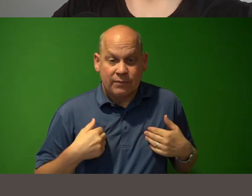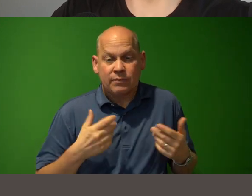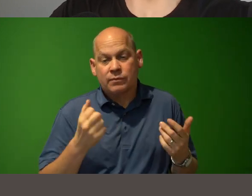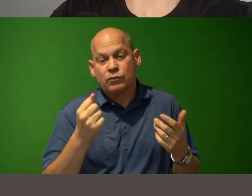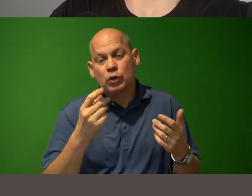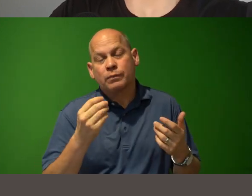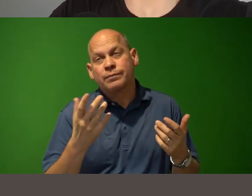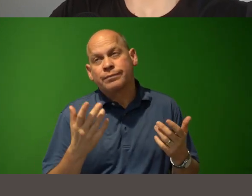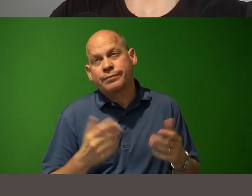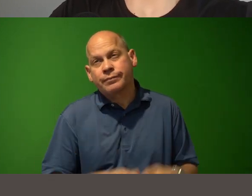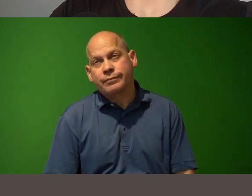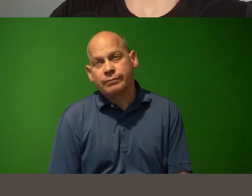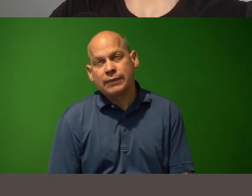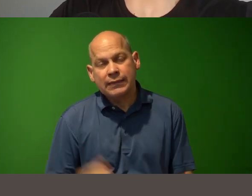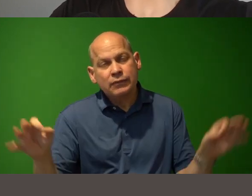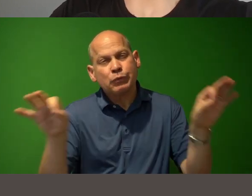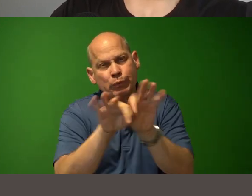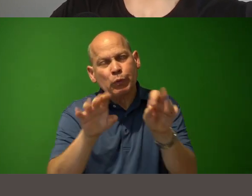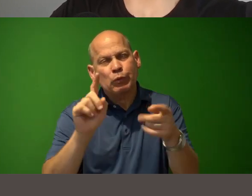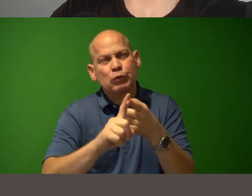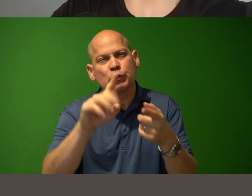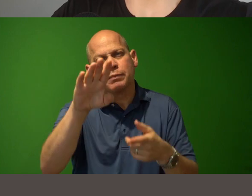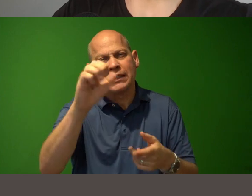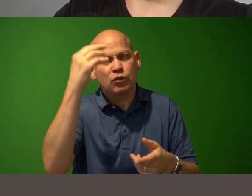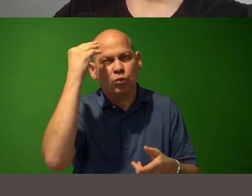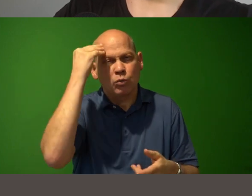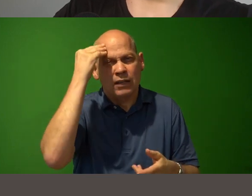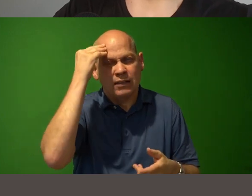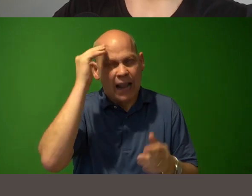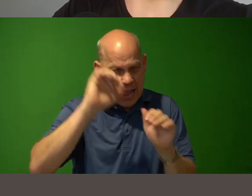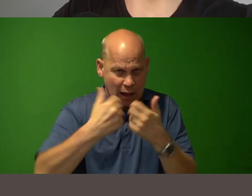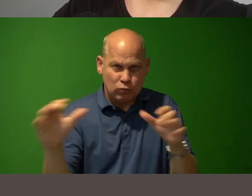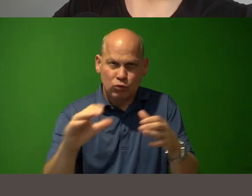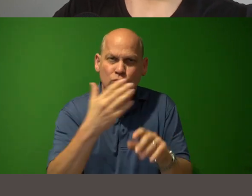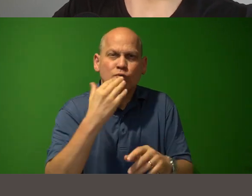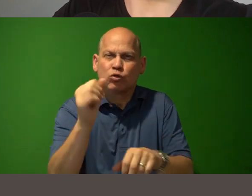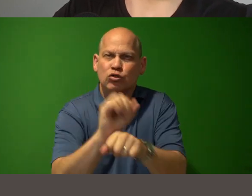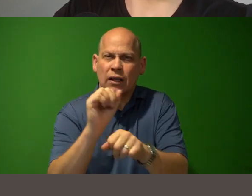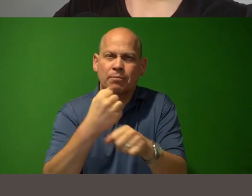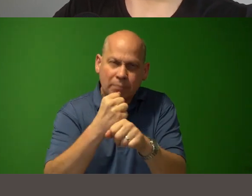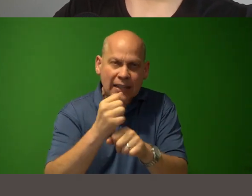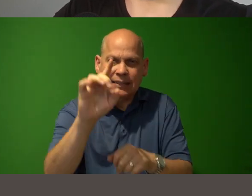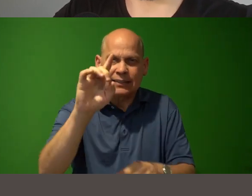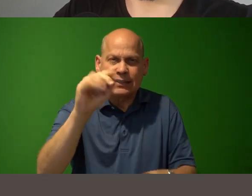So it's important to be aware of how to do a good job making diagrams.